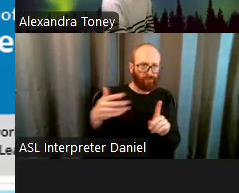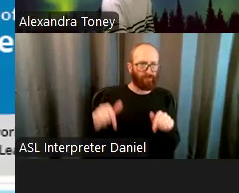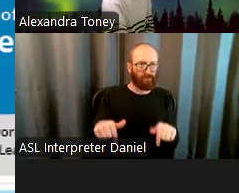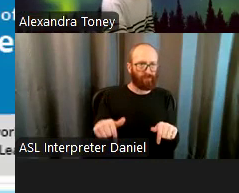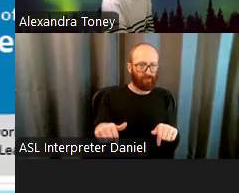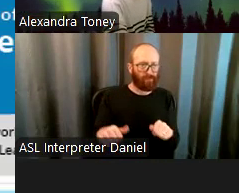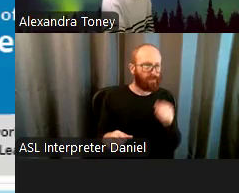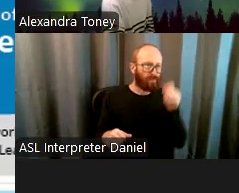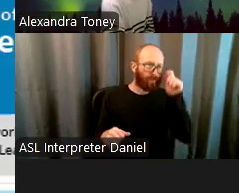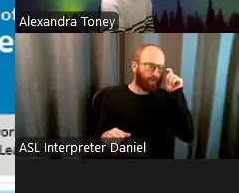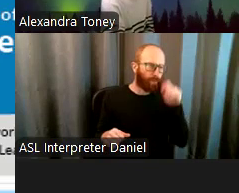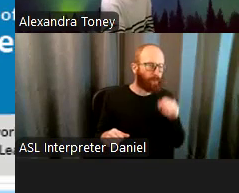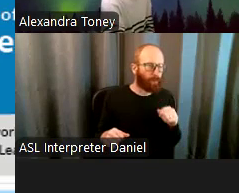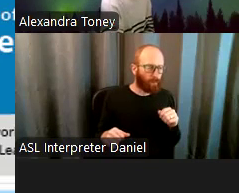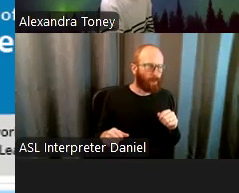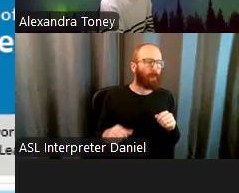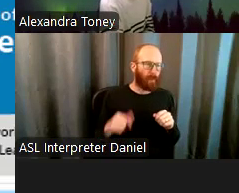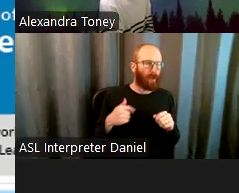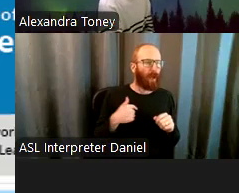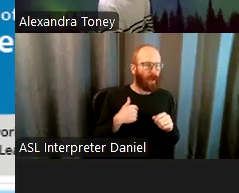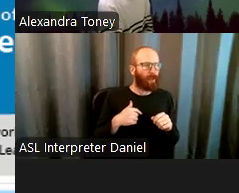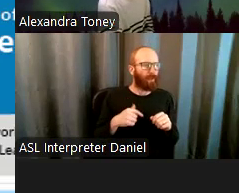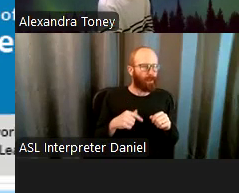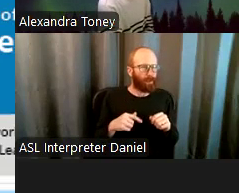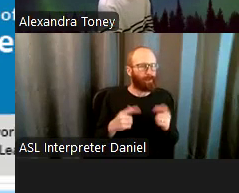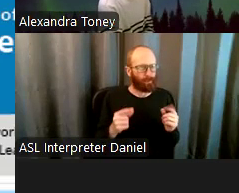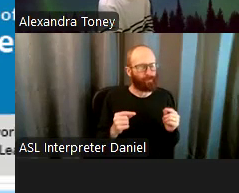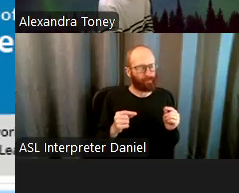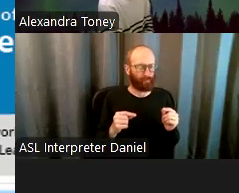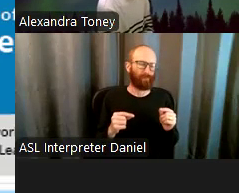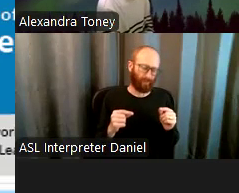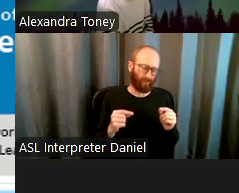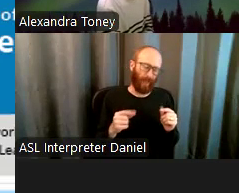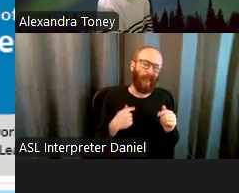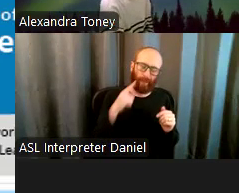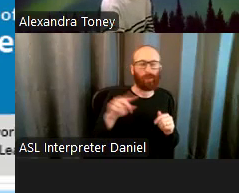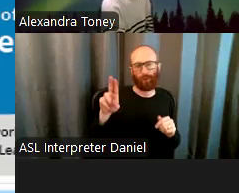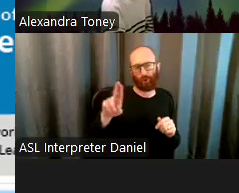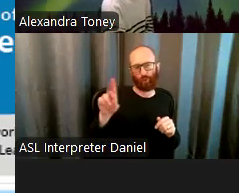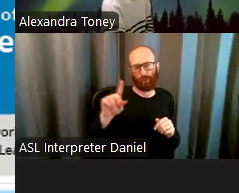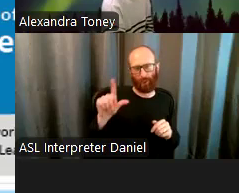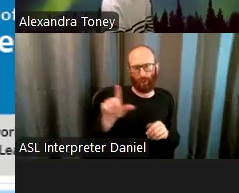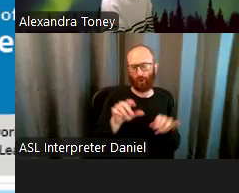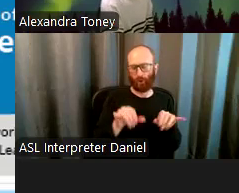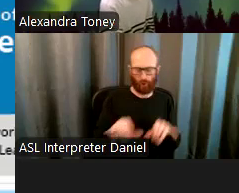Universal Design for Learning or UDL as a really effective teaching practice for all students.